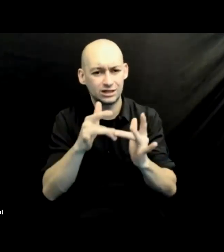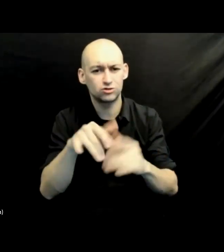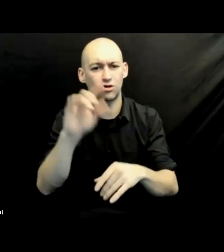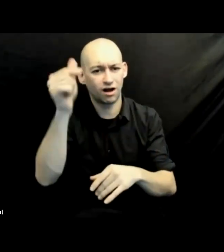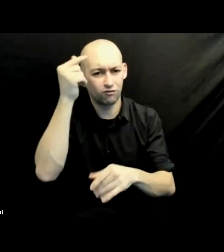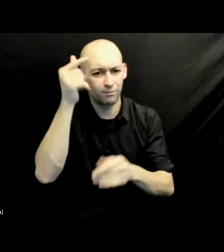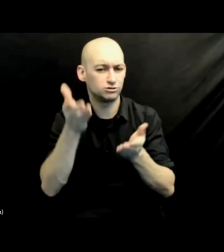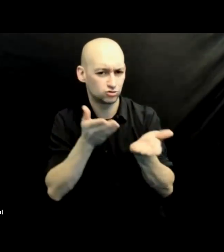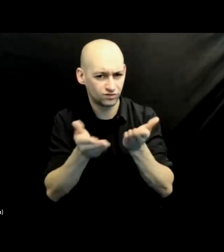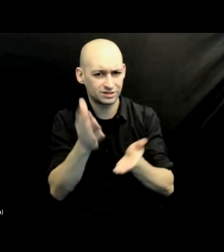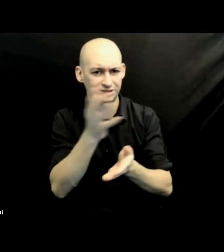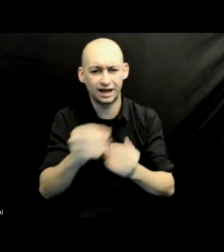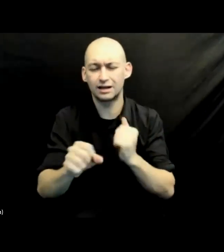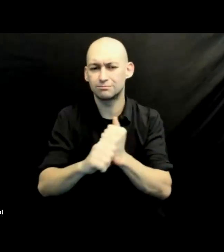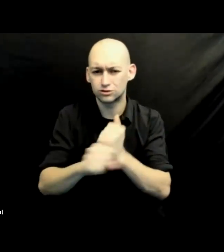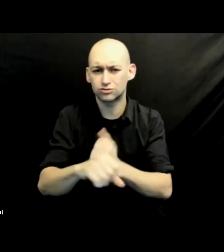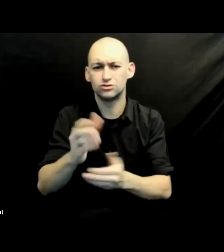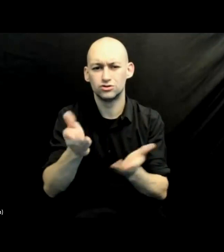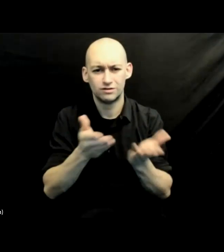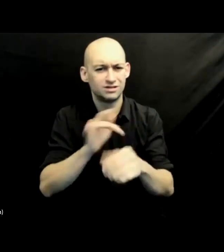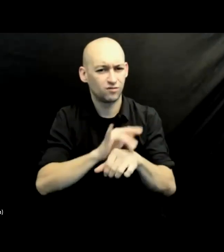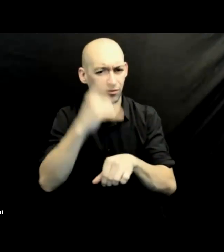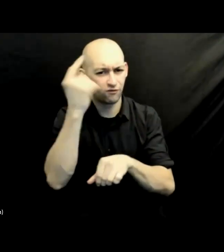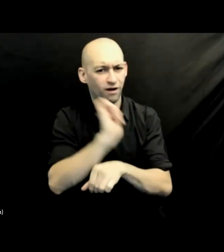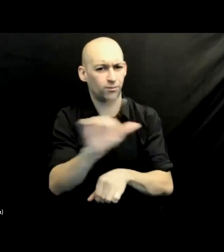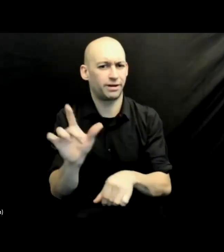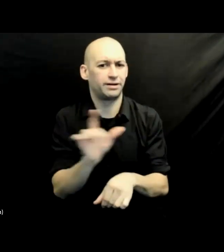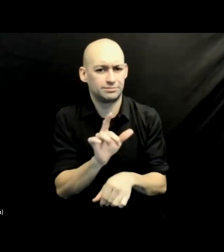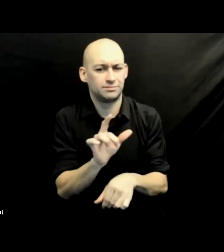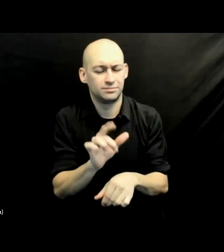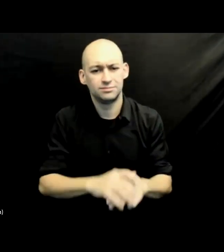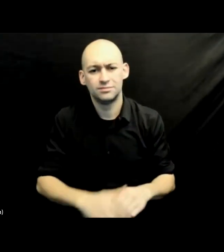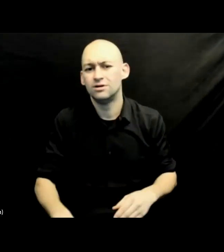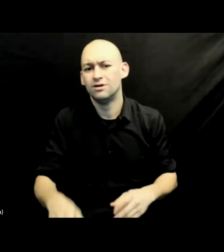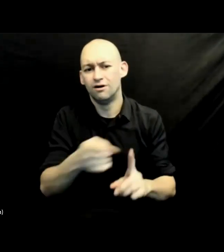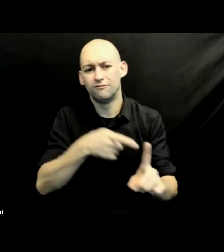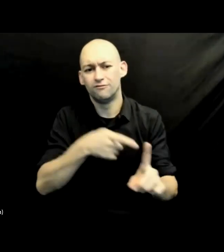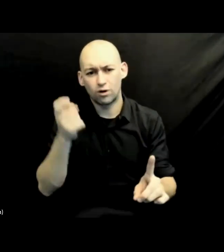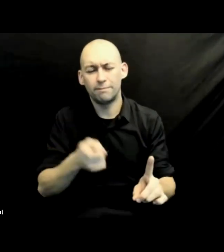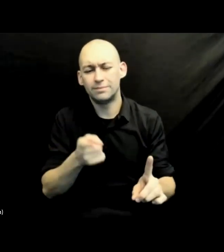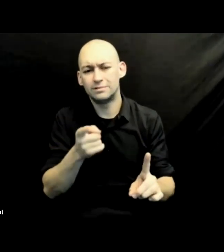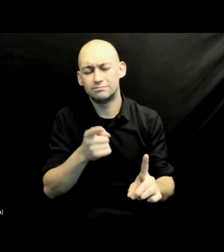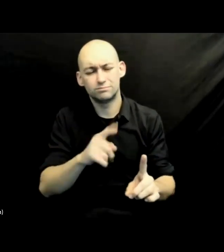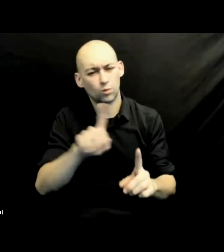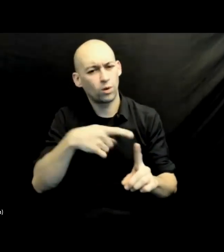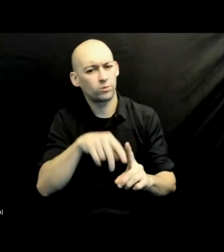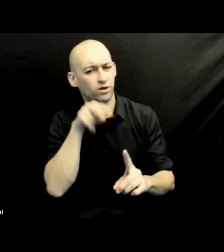and commercial services that are available to all of you. From when we look at those barriers,